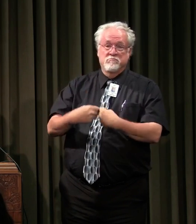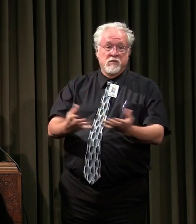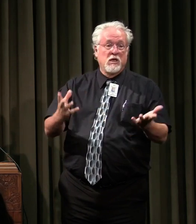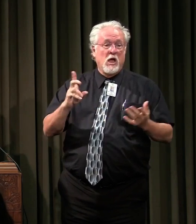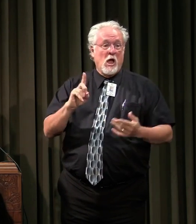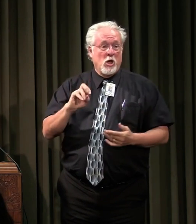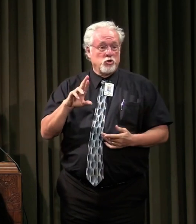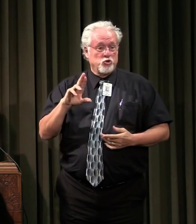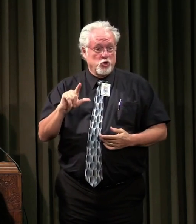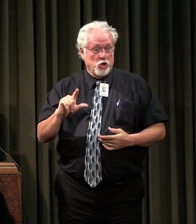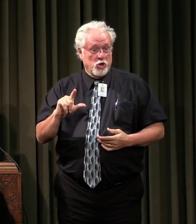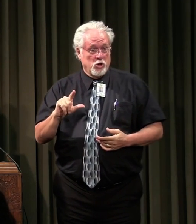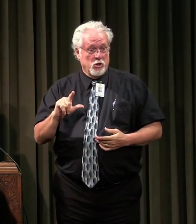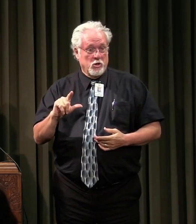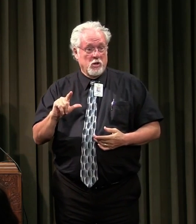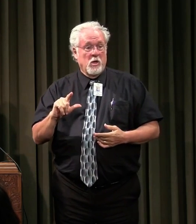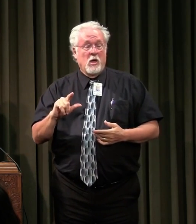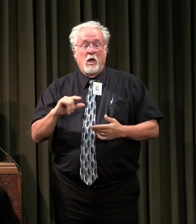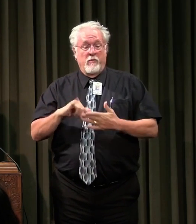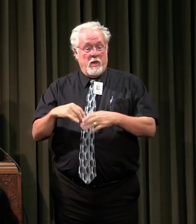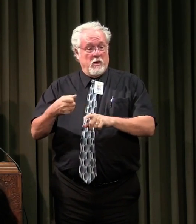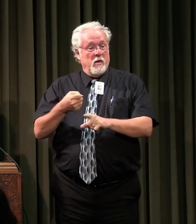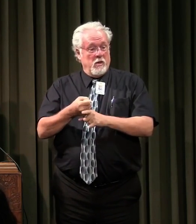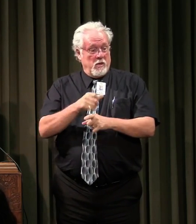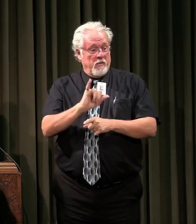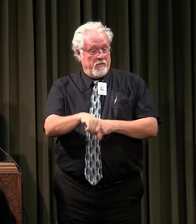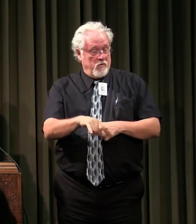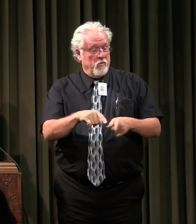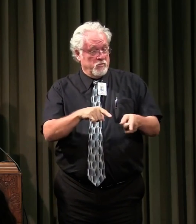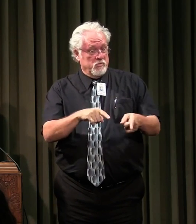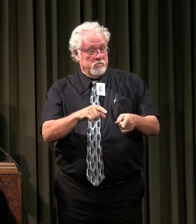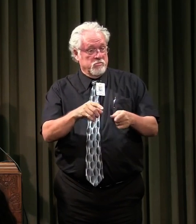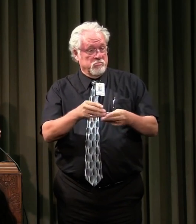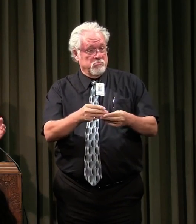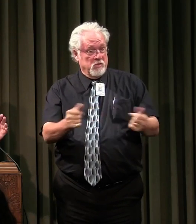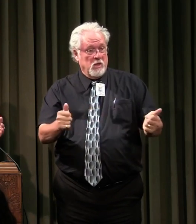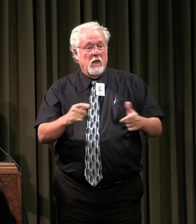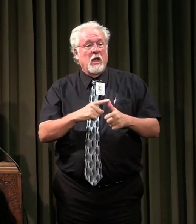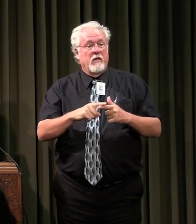effectively treat these conditions and then then you couldn't take them off the